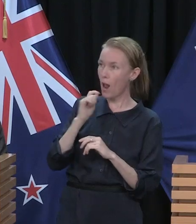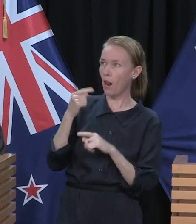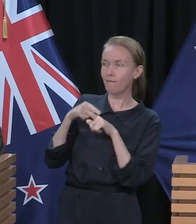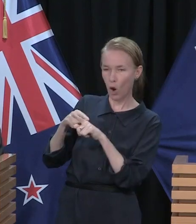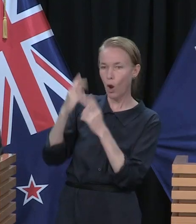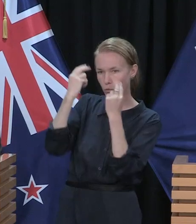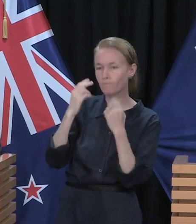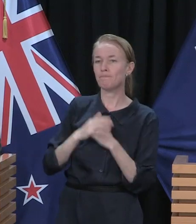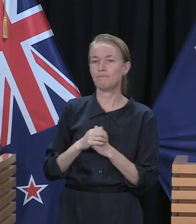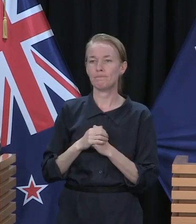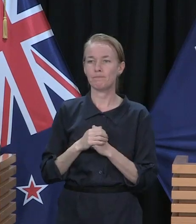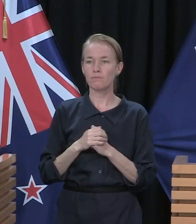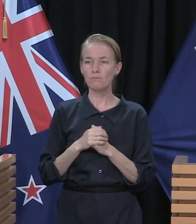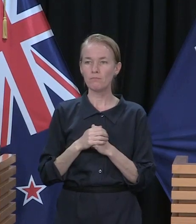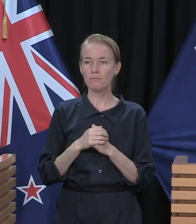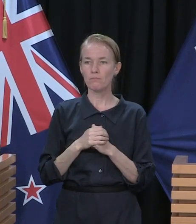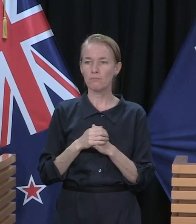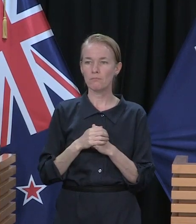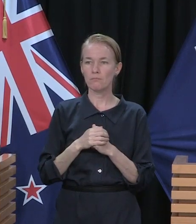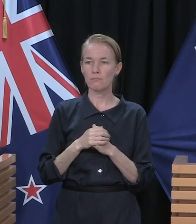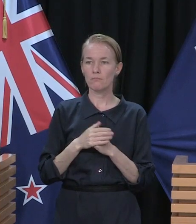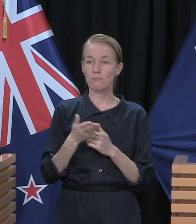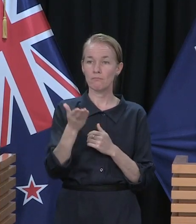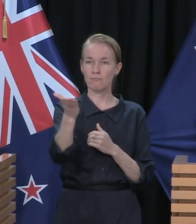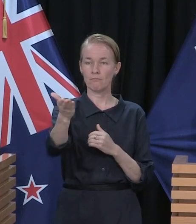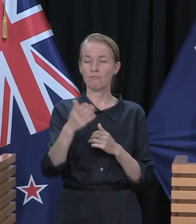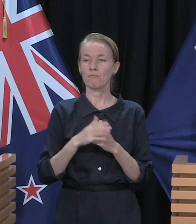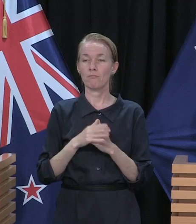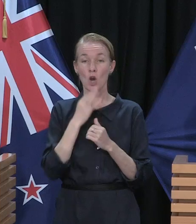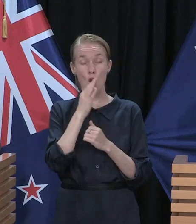provide it. Couple more questions. (SPEAKS